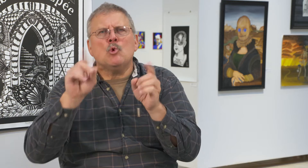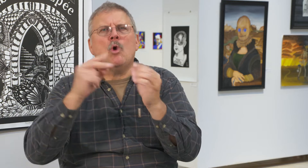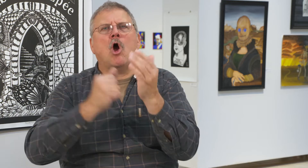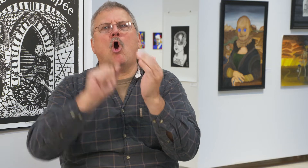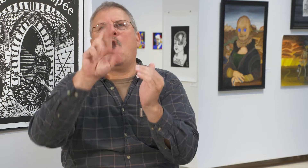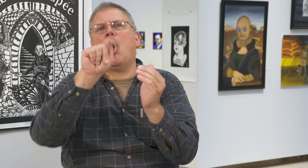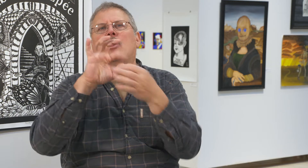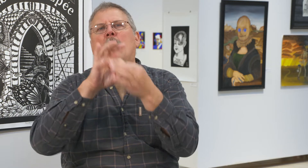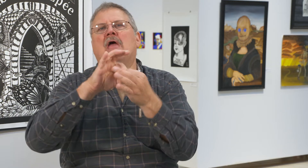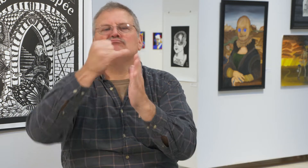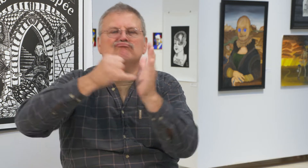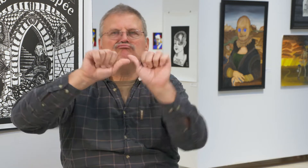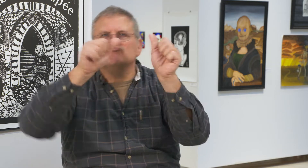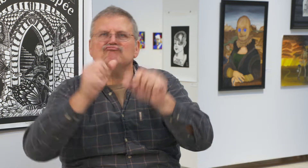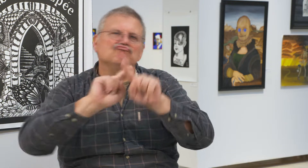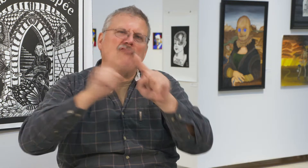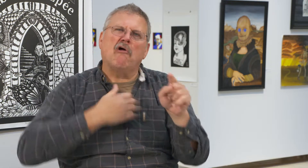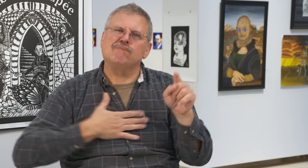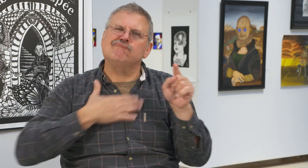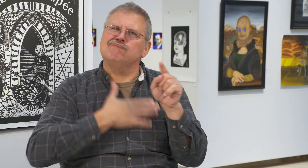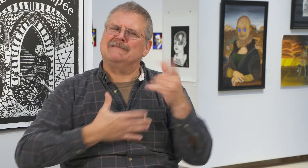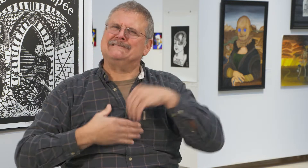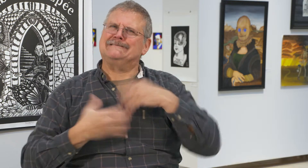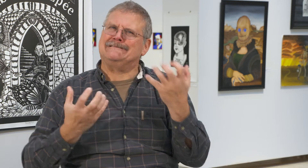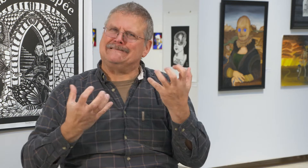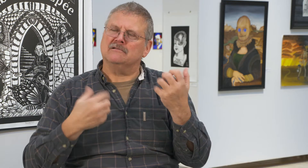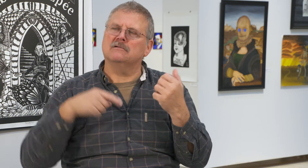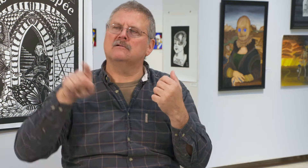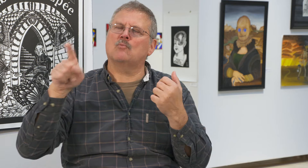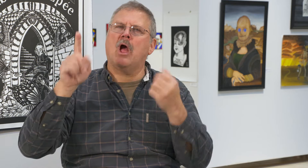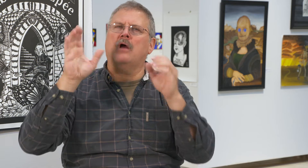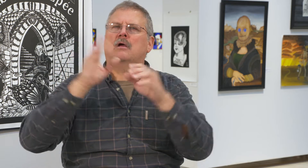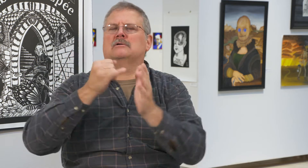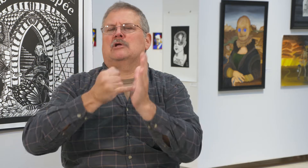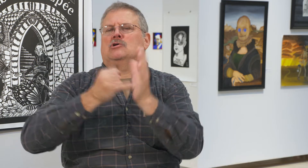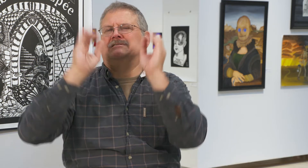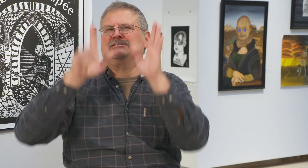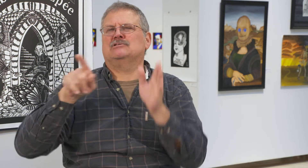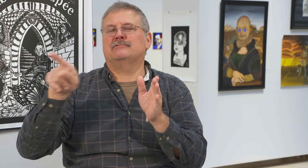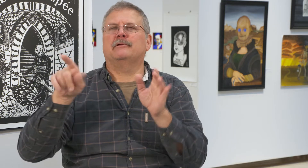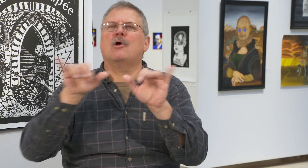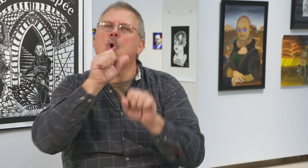but I would do various art-related projects-- sketching and carving. I had that love of art deep inside.